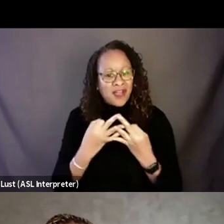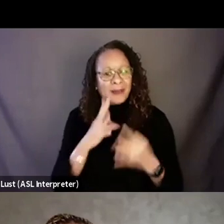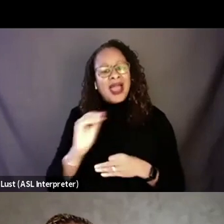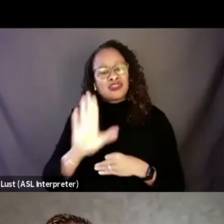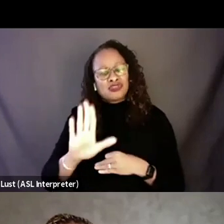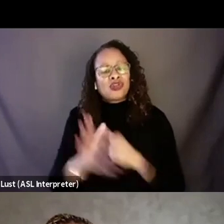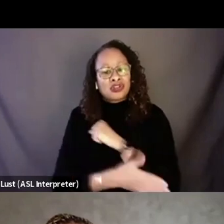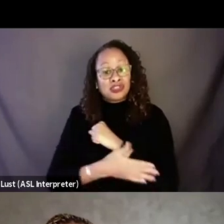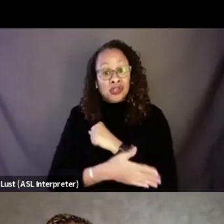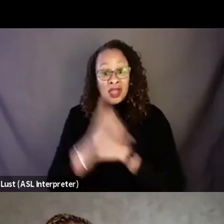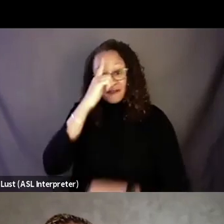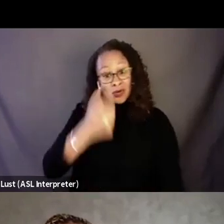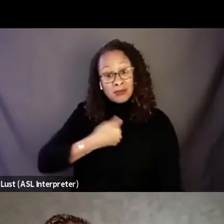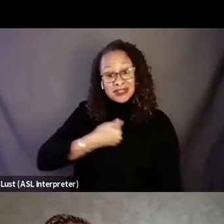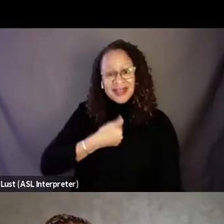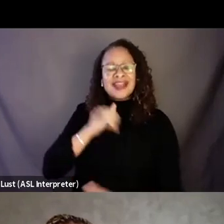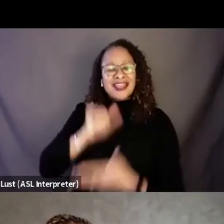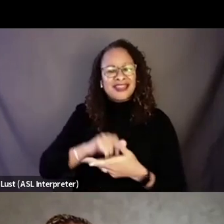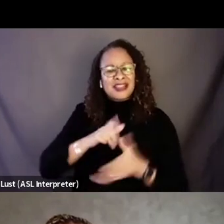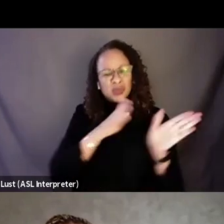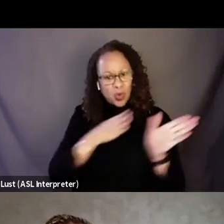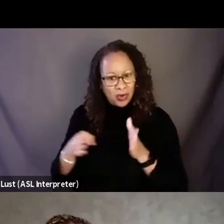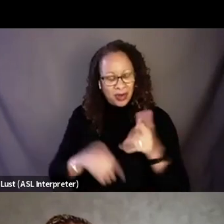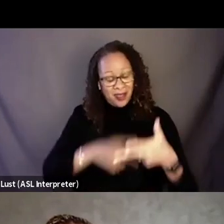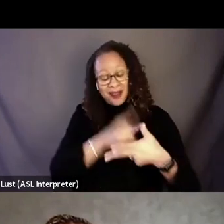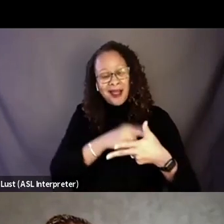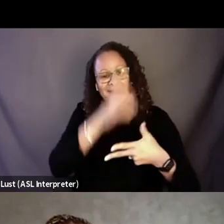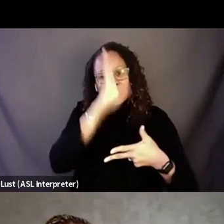And so for me, it falls in that order that it's God, family, and then country.